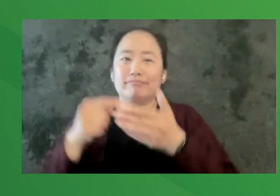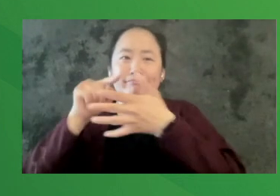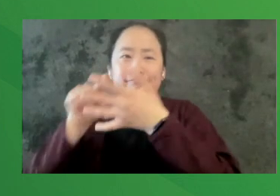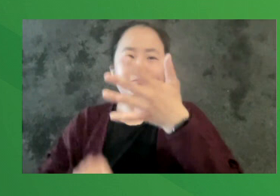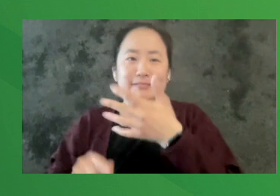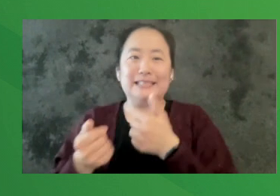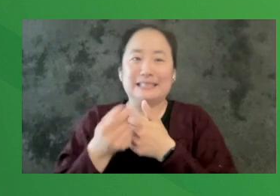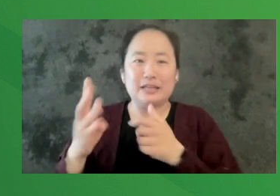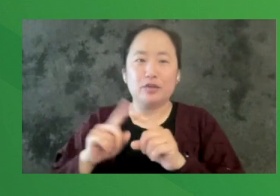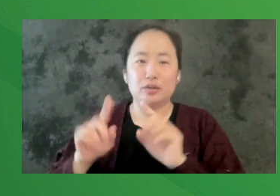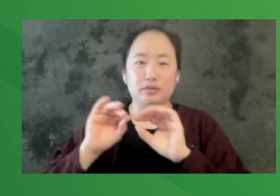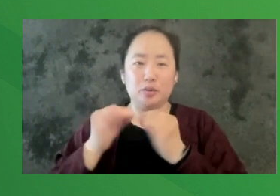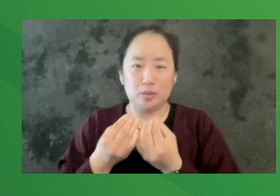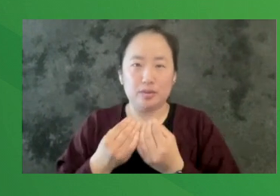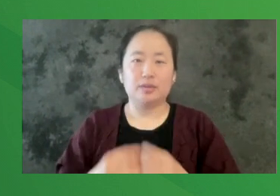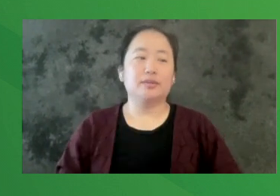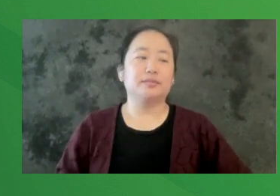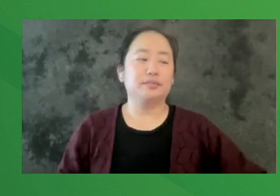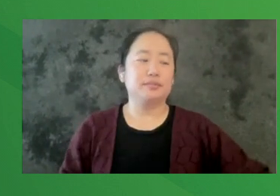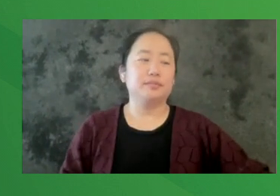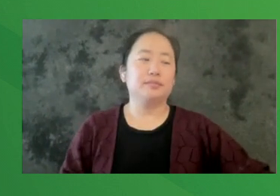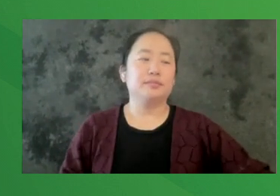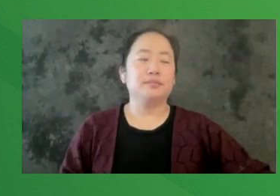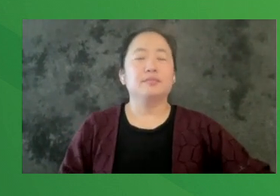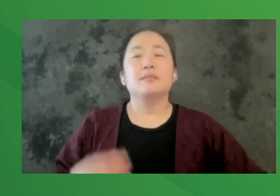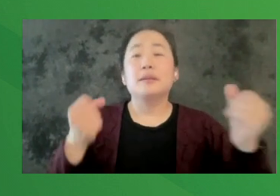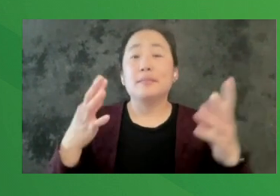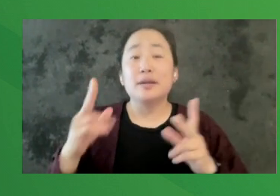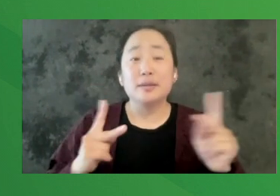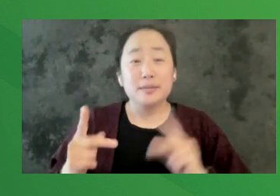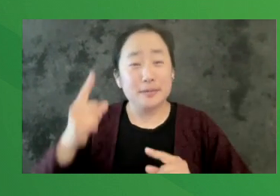So, when a lot of people hear the word either environmental education or education,